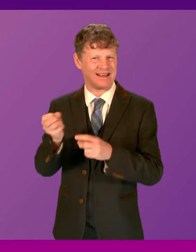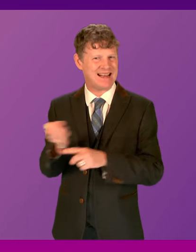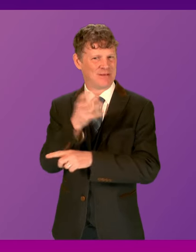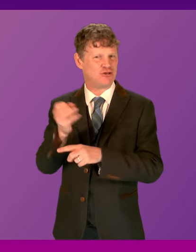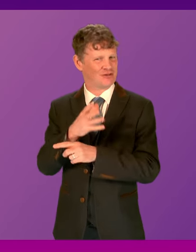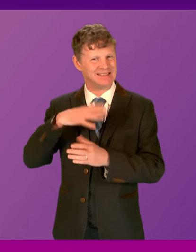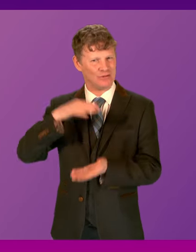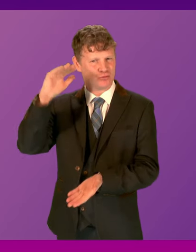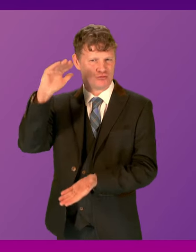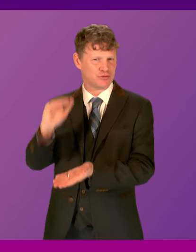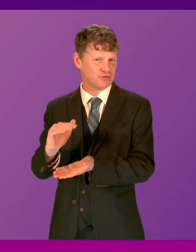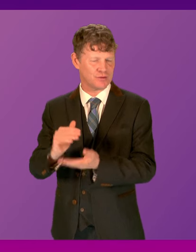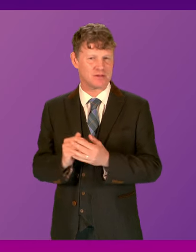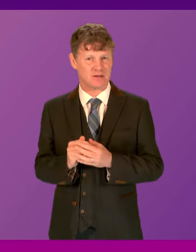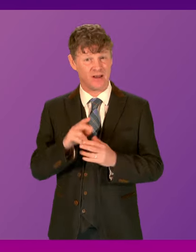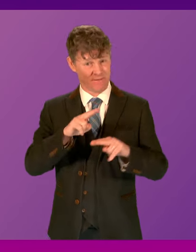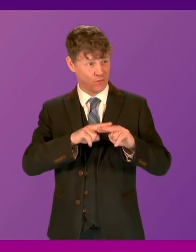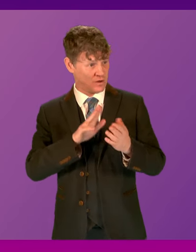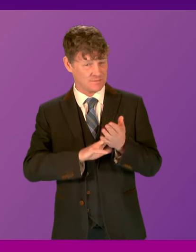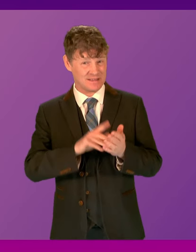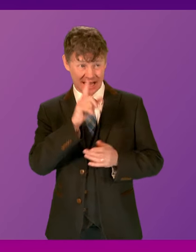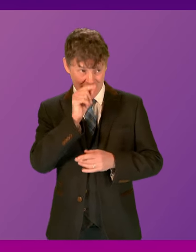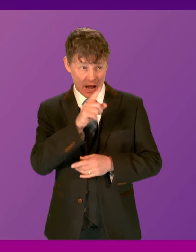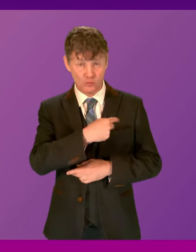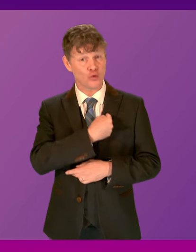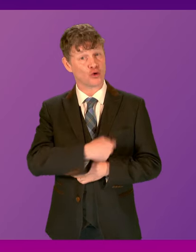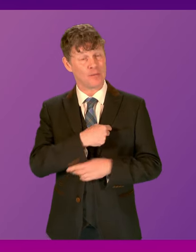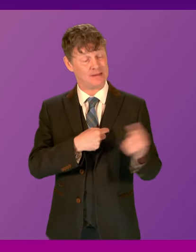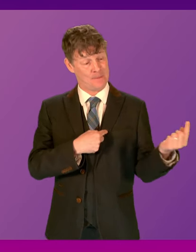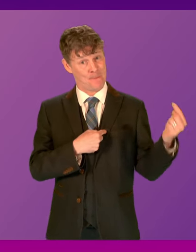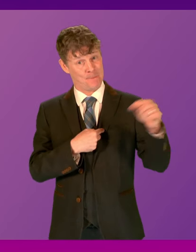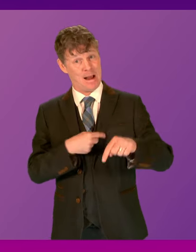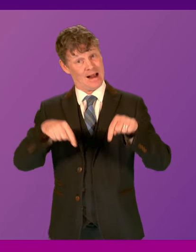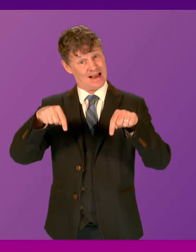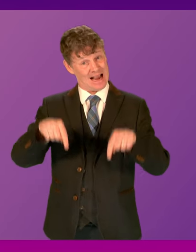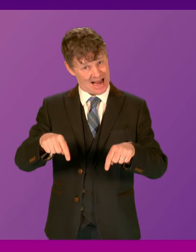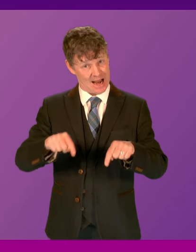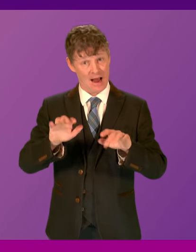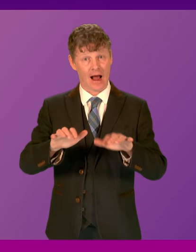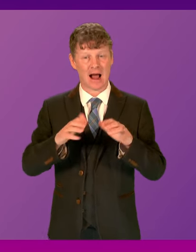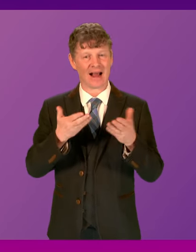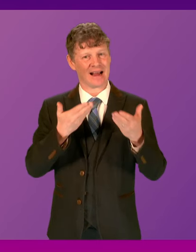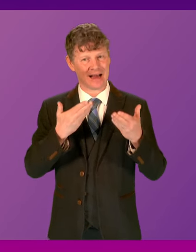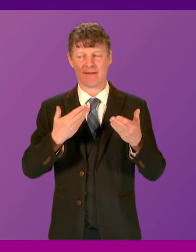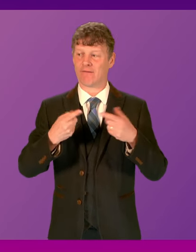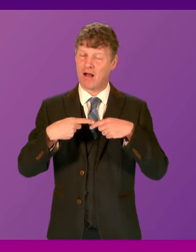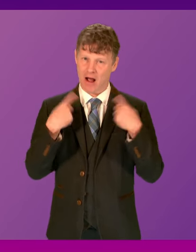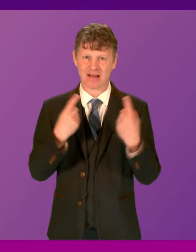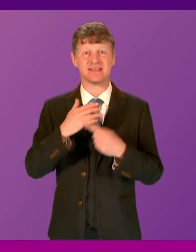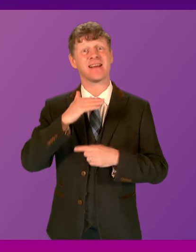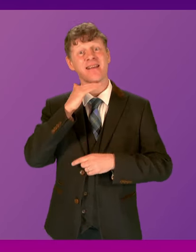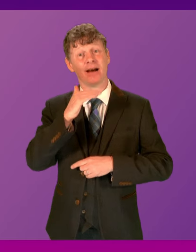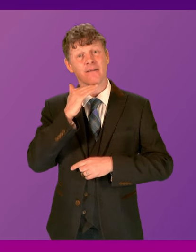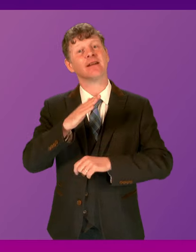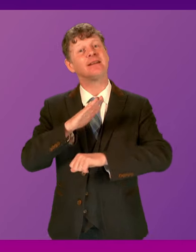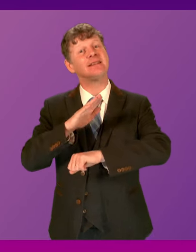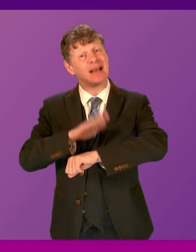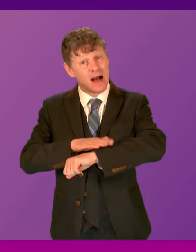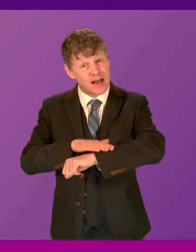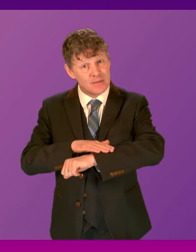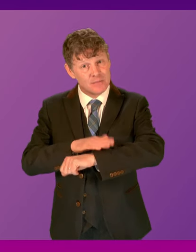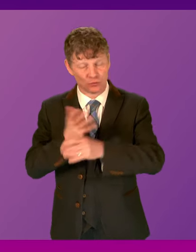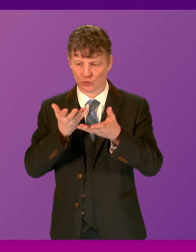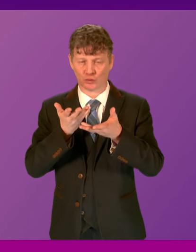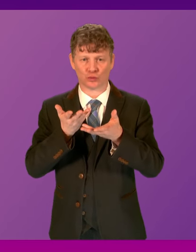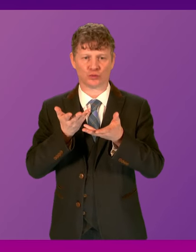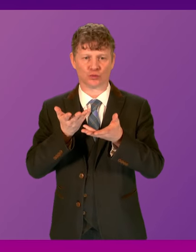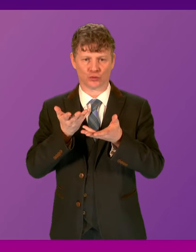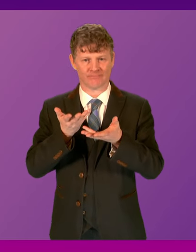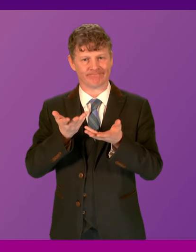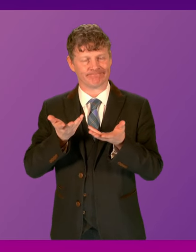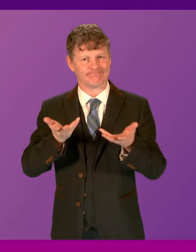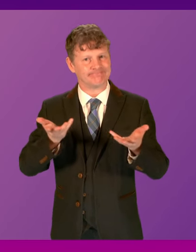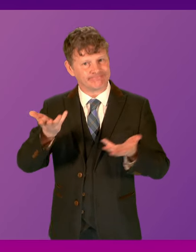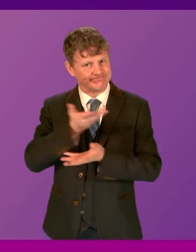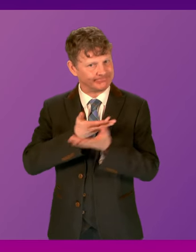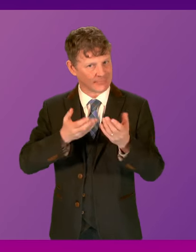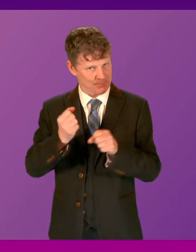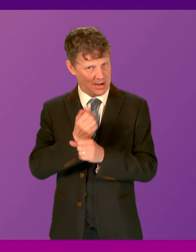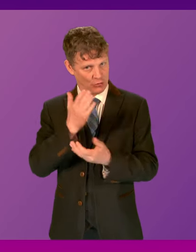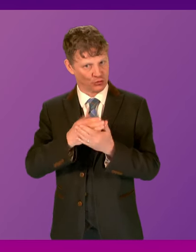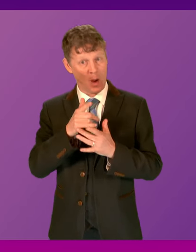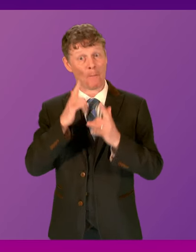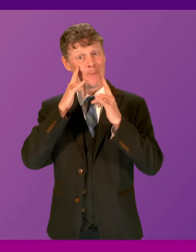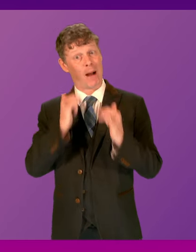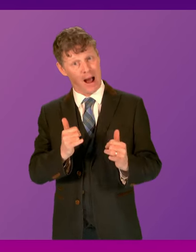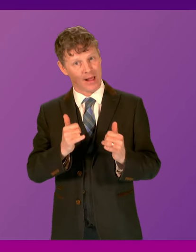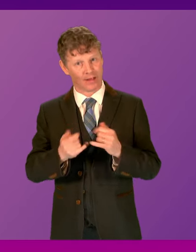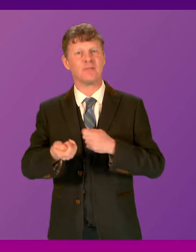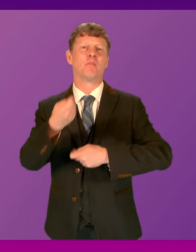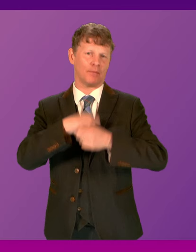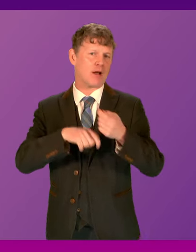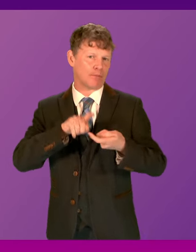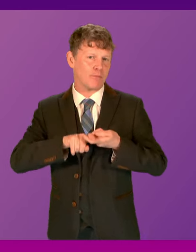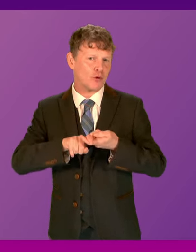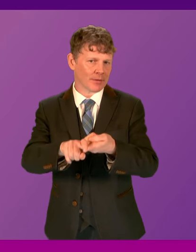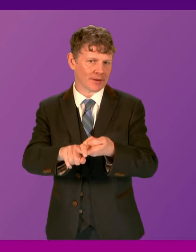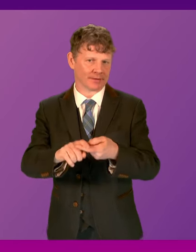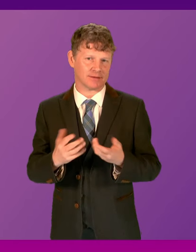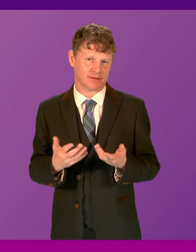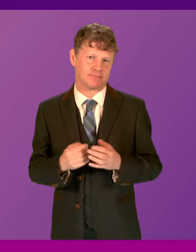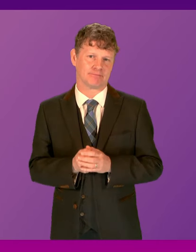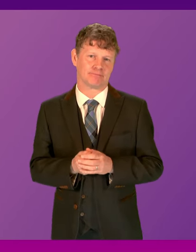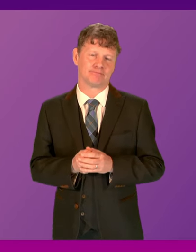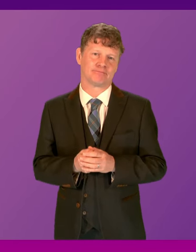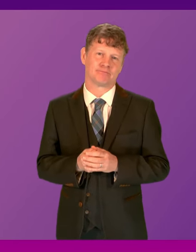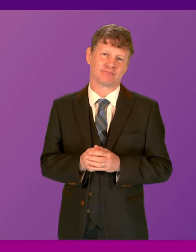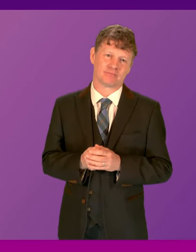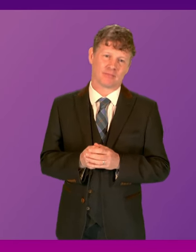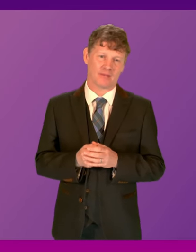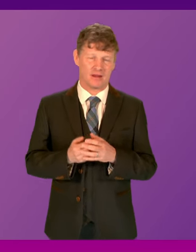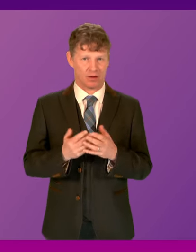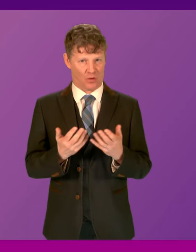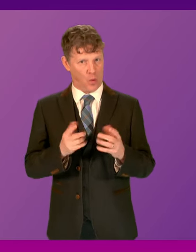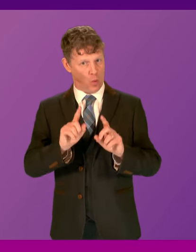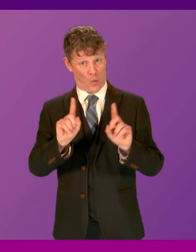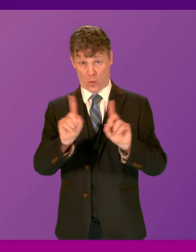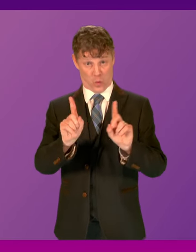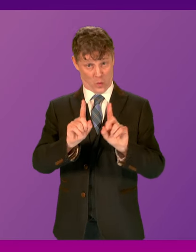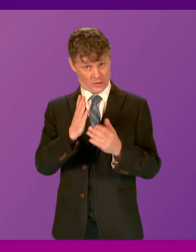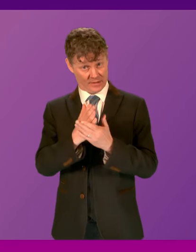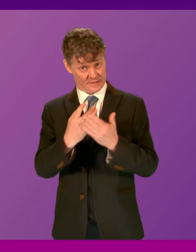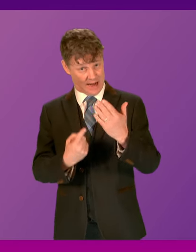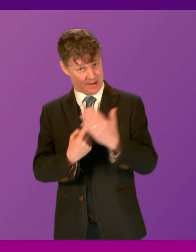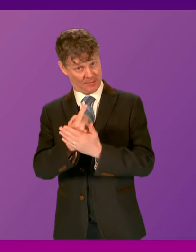come back to the chamber soon so that we can, I hope, make the pilot permanent? In effect, people